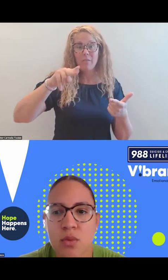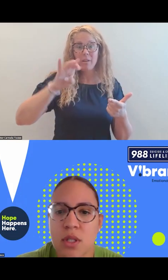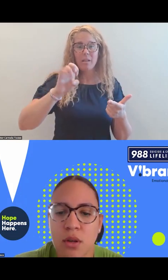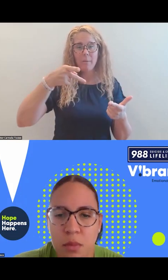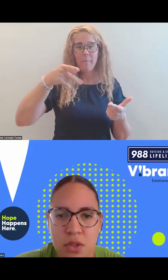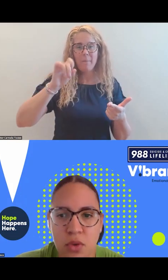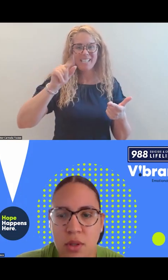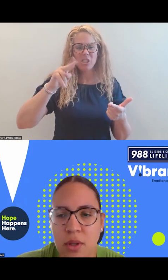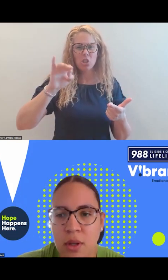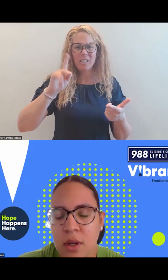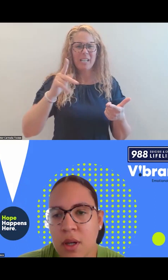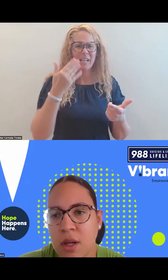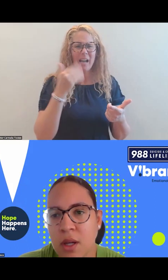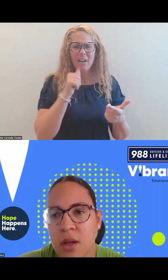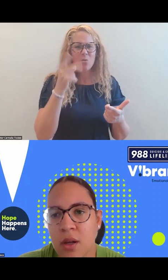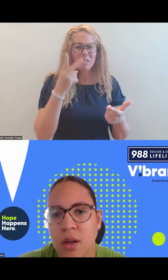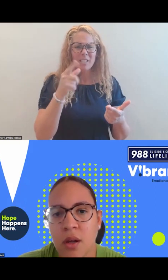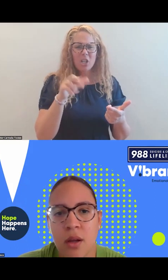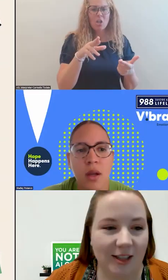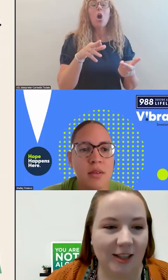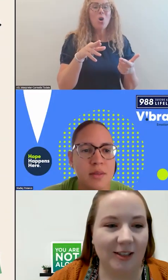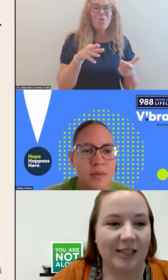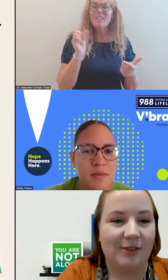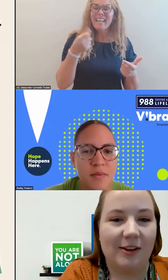SEE HER ON MY SCREEN. >> YES, THANKS SHELLY.